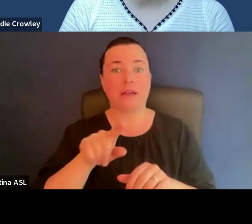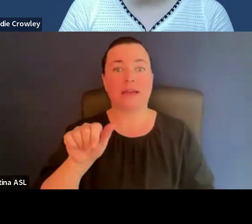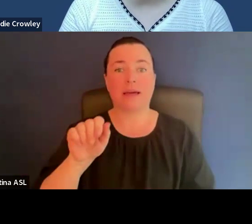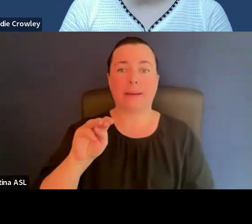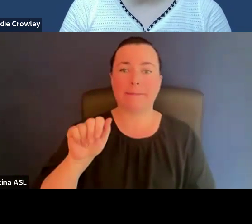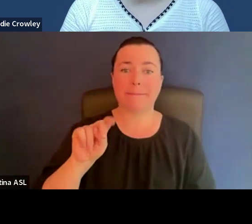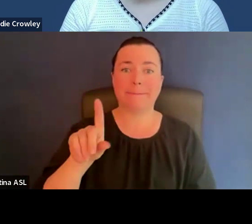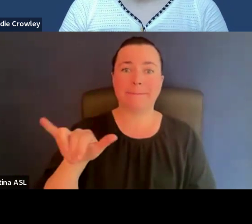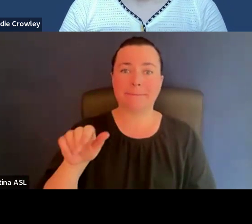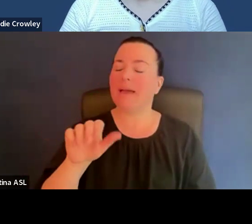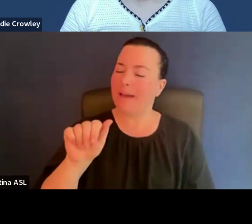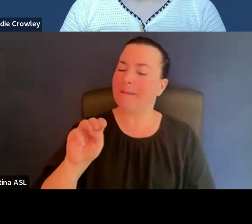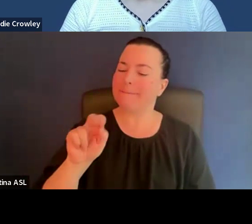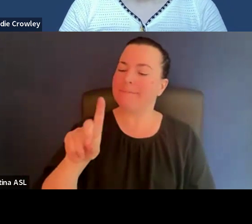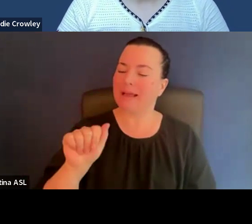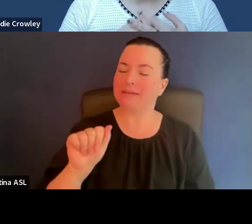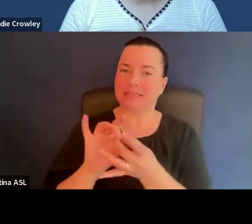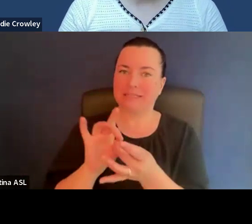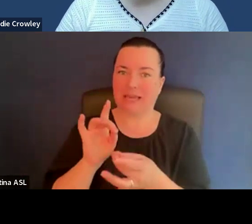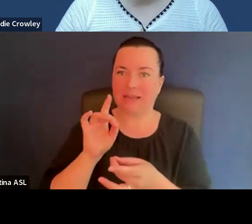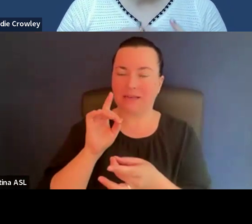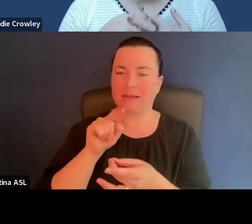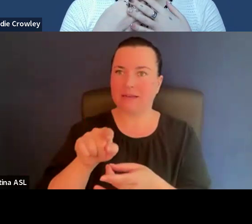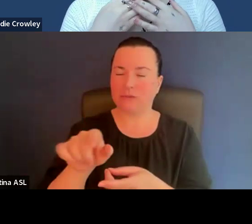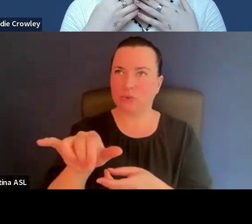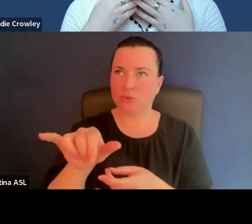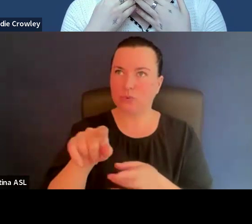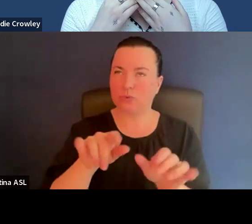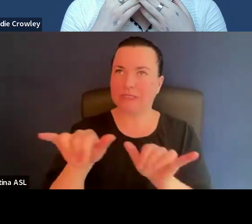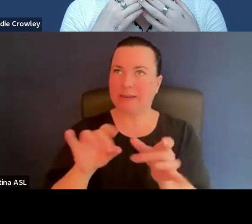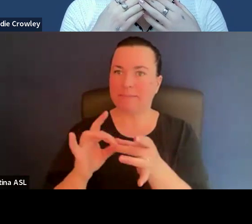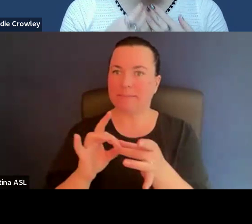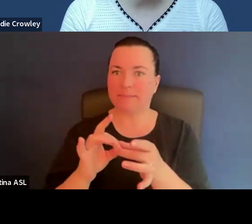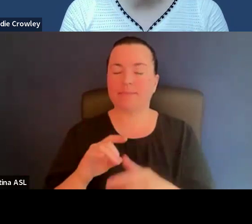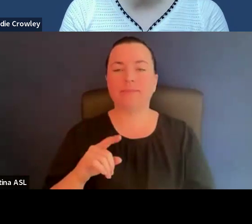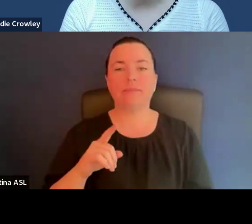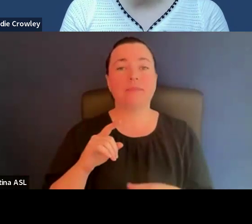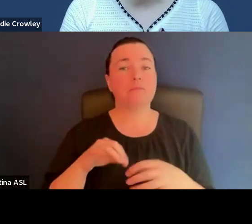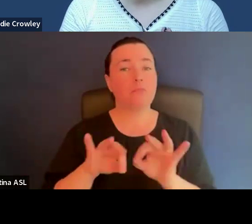for this question, but connection, communication,